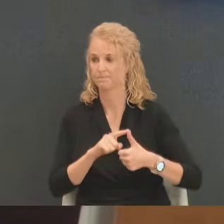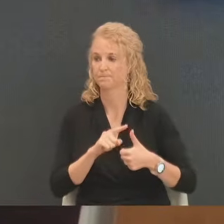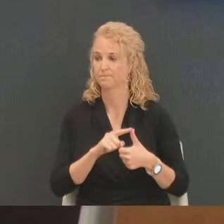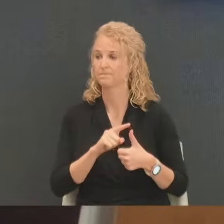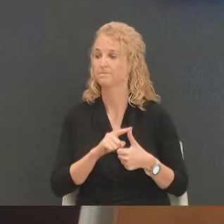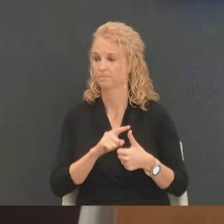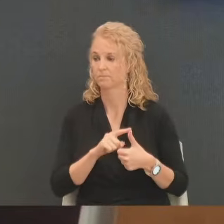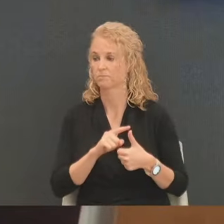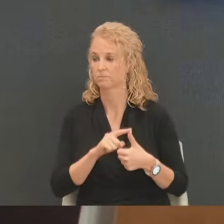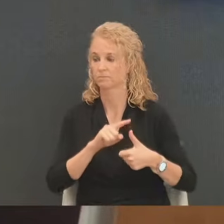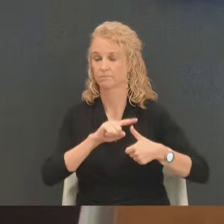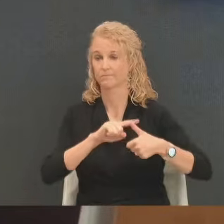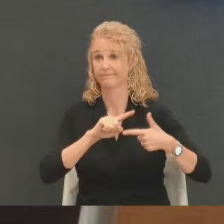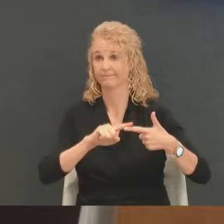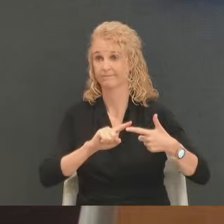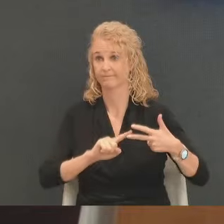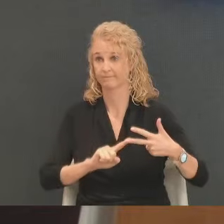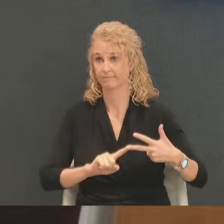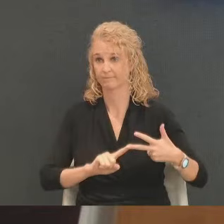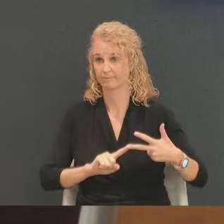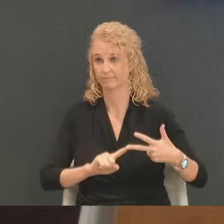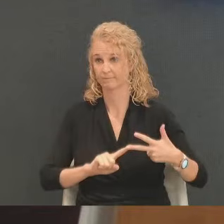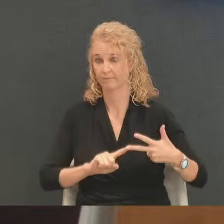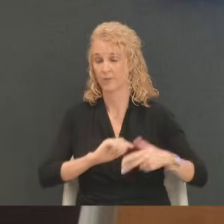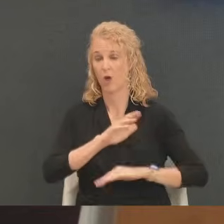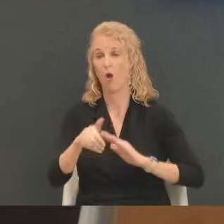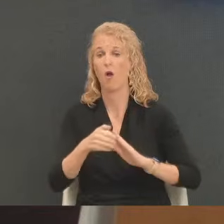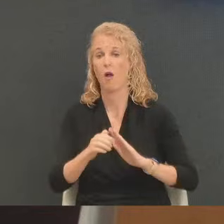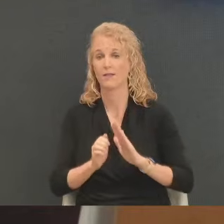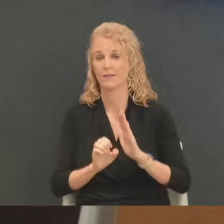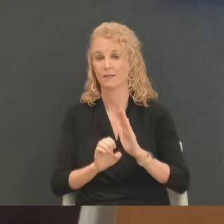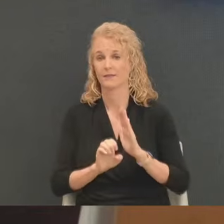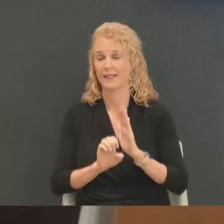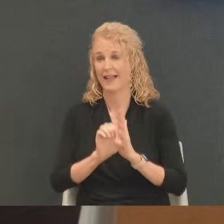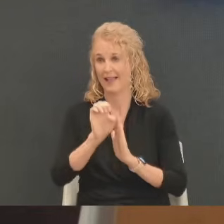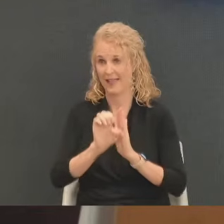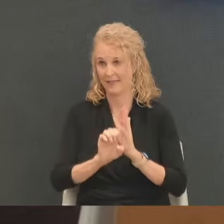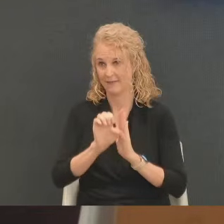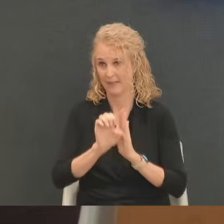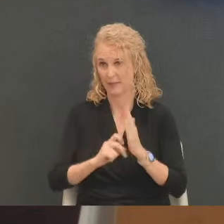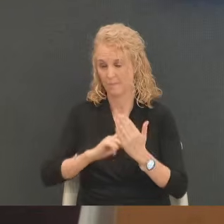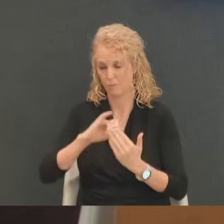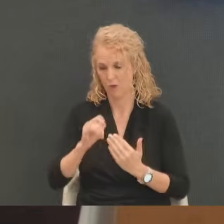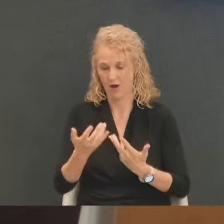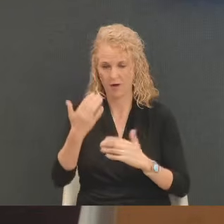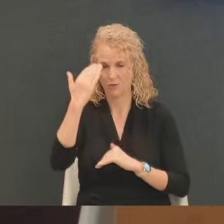three of these are all elevator projects which as the Board is aware we've been trying to make